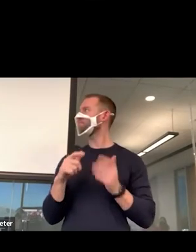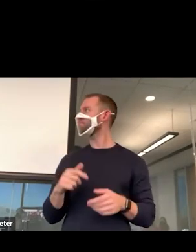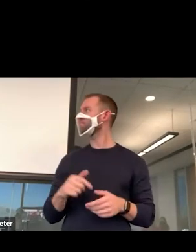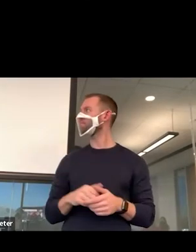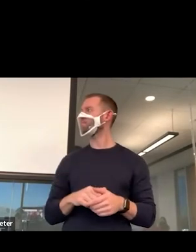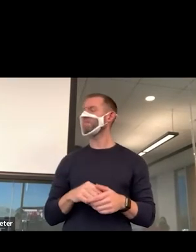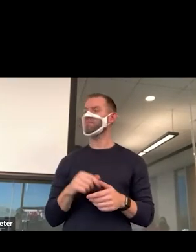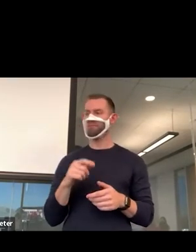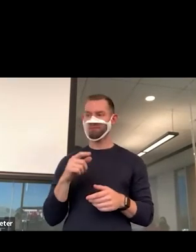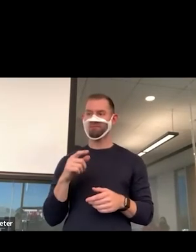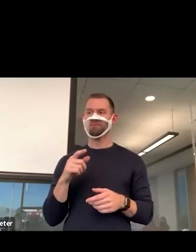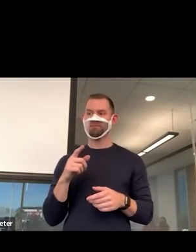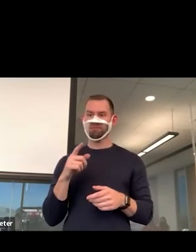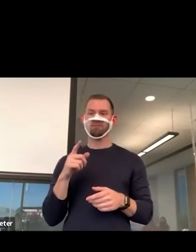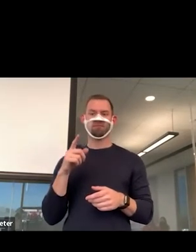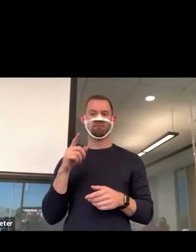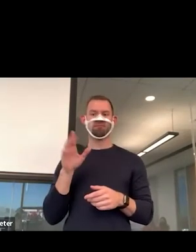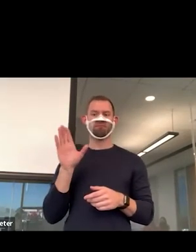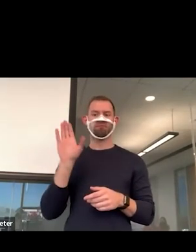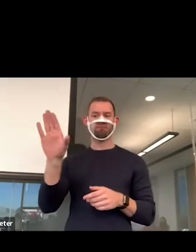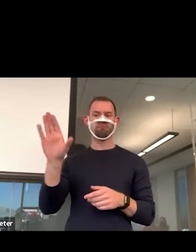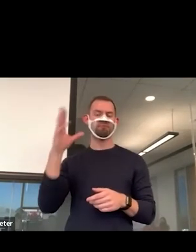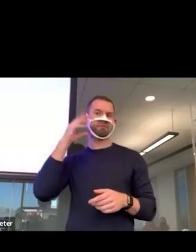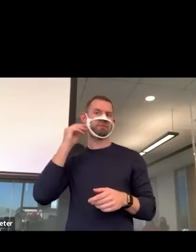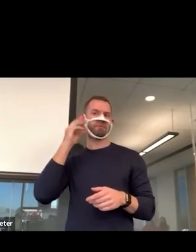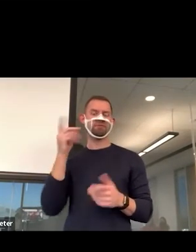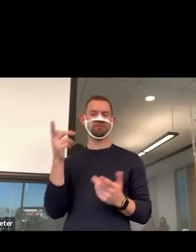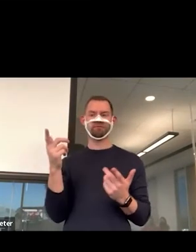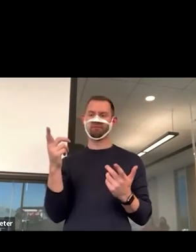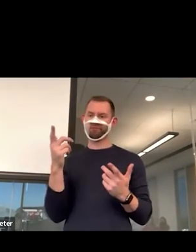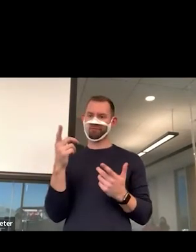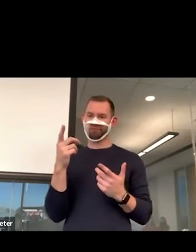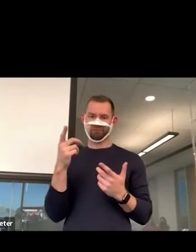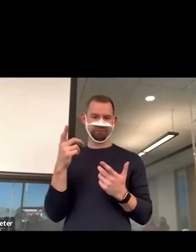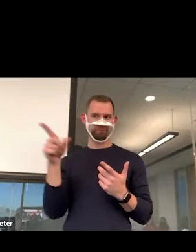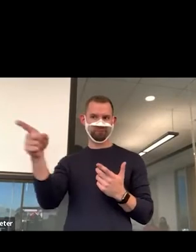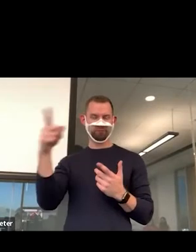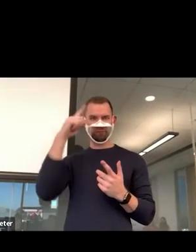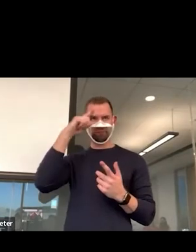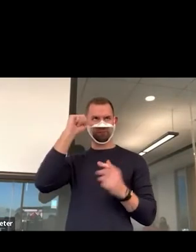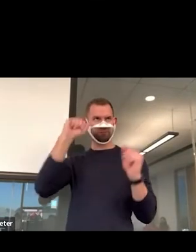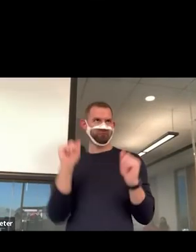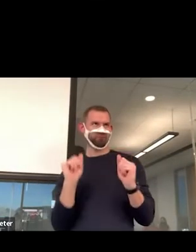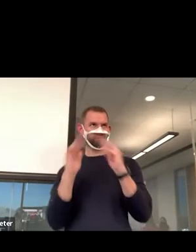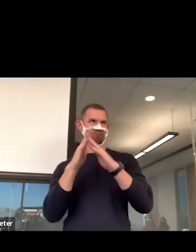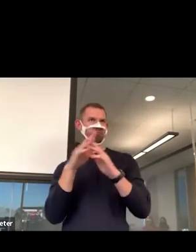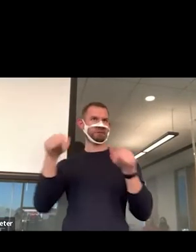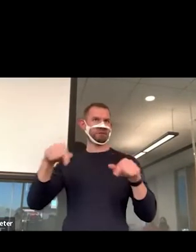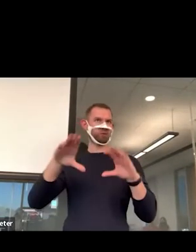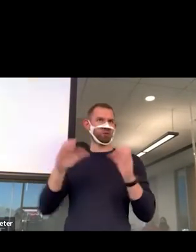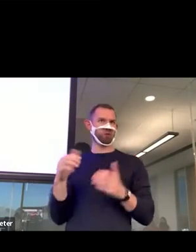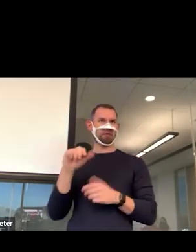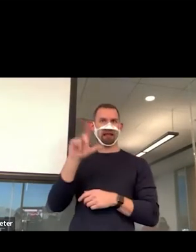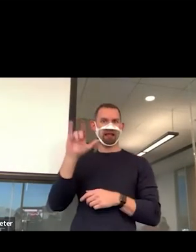taken her experience and and created this group allied um it's it's very impressive that